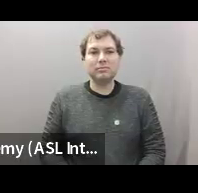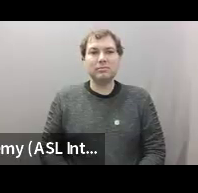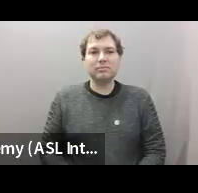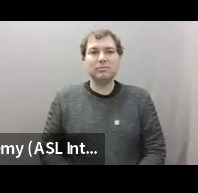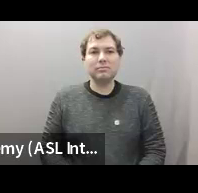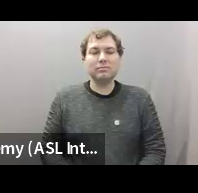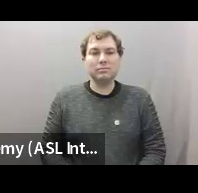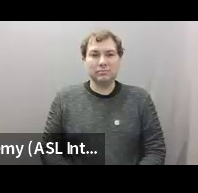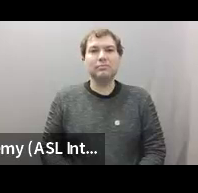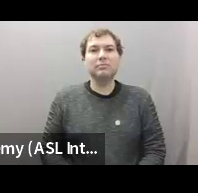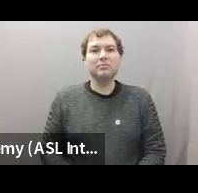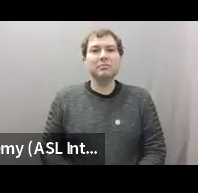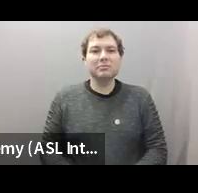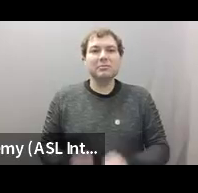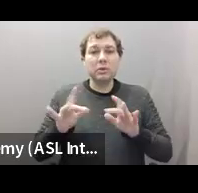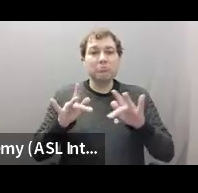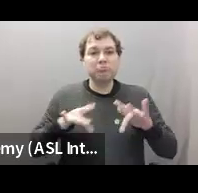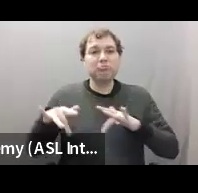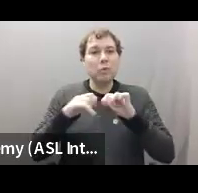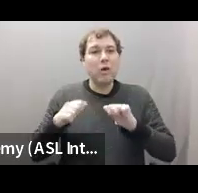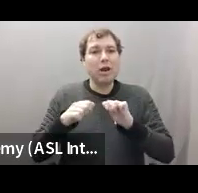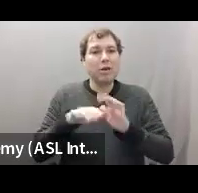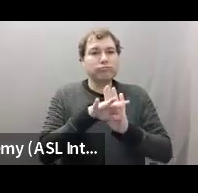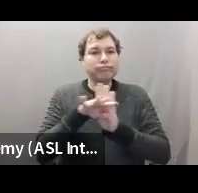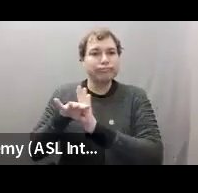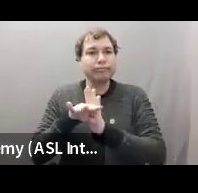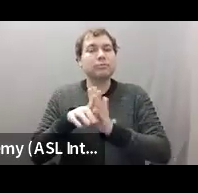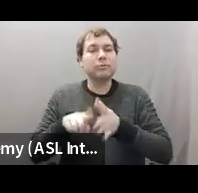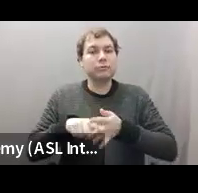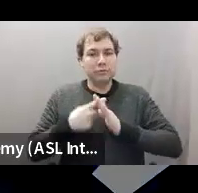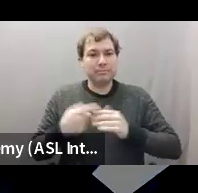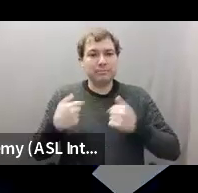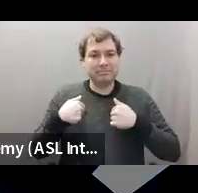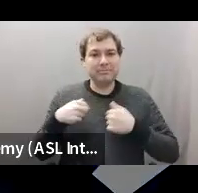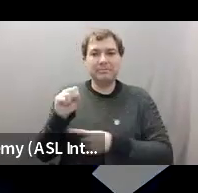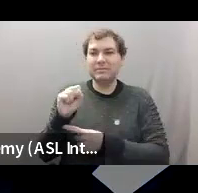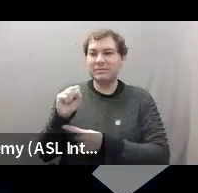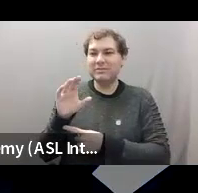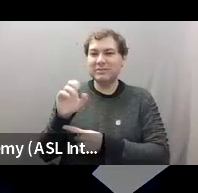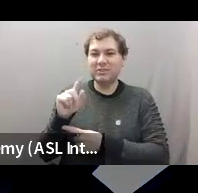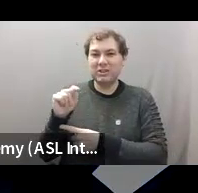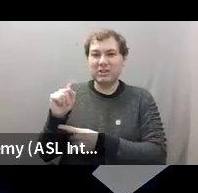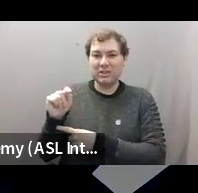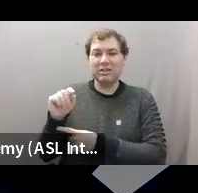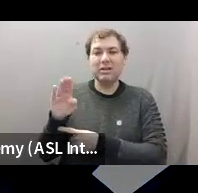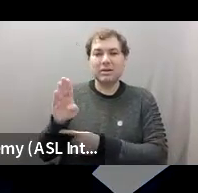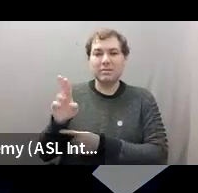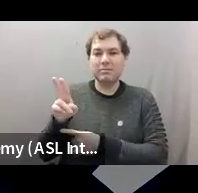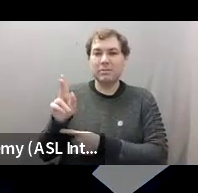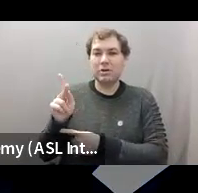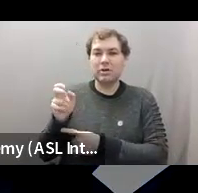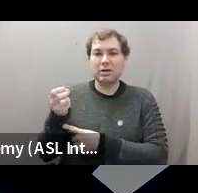Scott Birkenbuel (he, him) VP APRIL: alright. Well, our recording is begun. So again, I'm Scott Birkenbule, and I'm the Vice President of the April Board of directors.